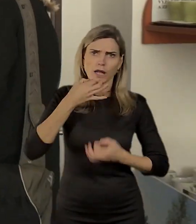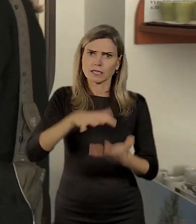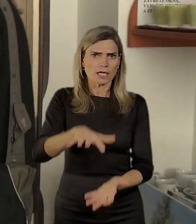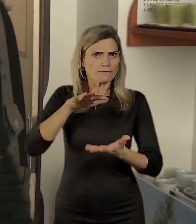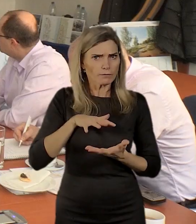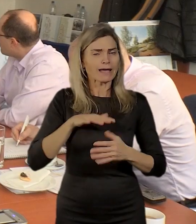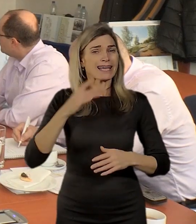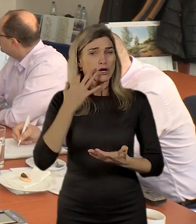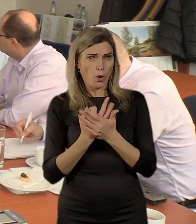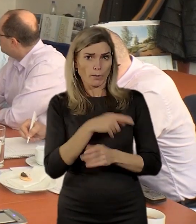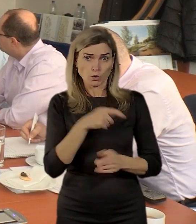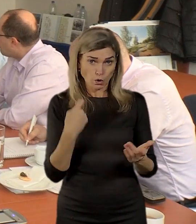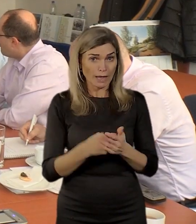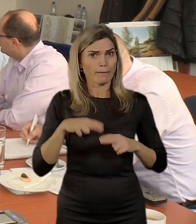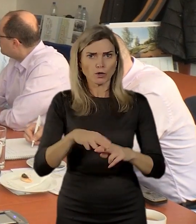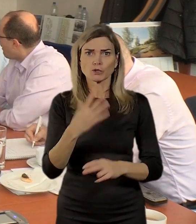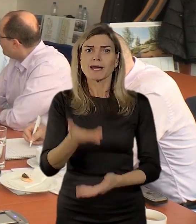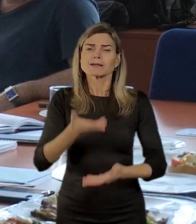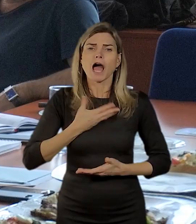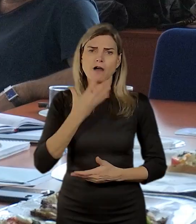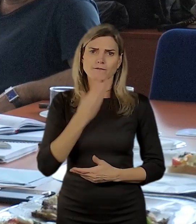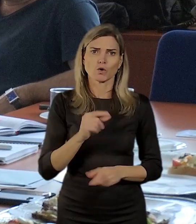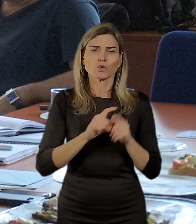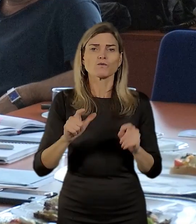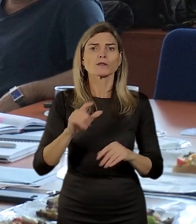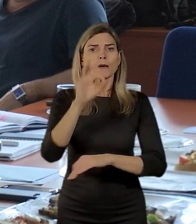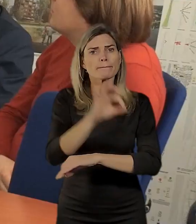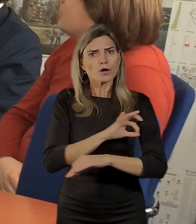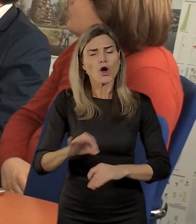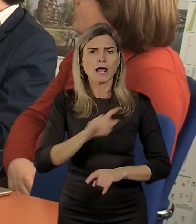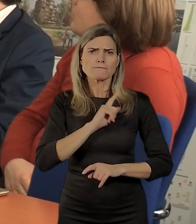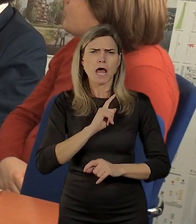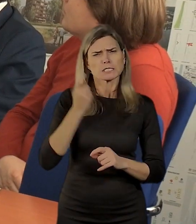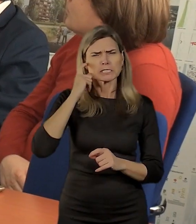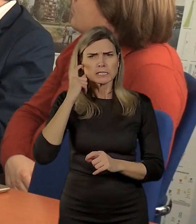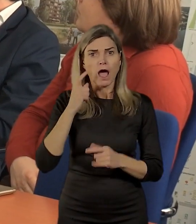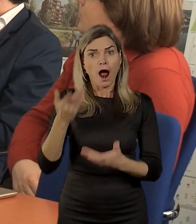At Skanska, we know that housing is not just the 4 walls of a new apartment. It is also an important space